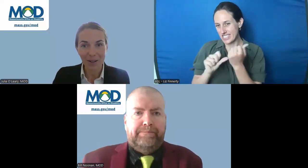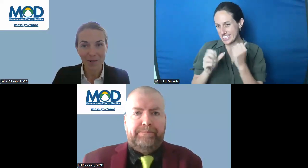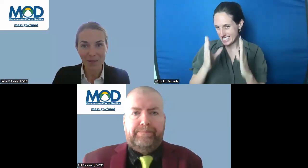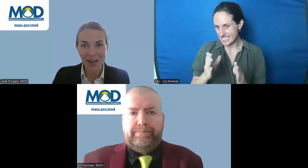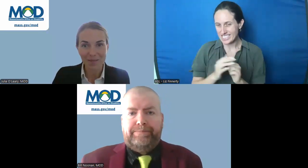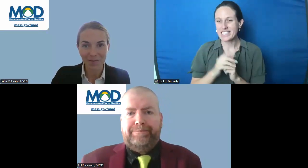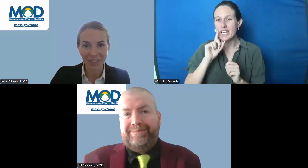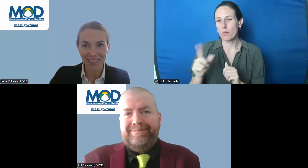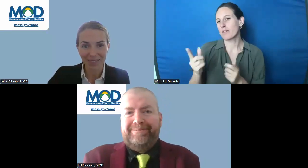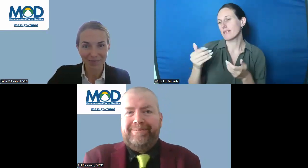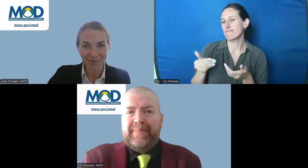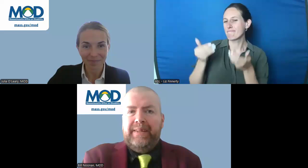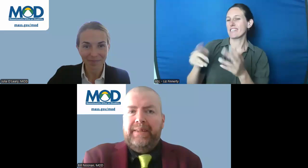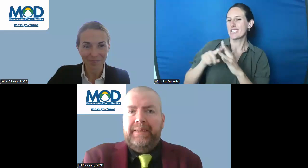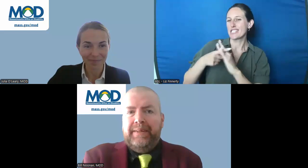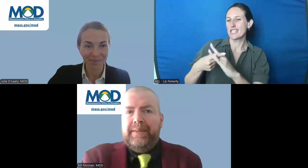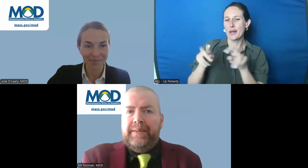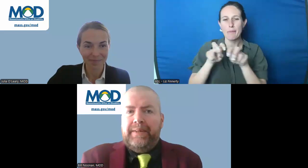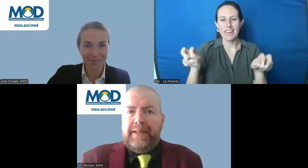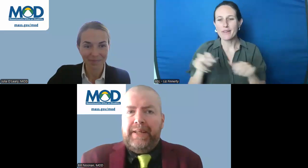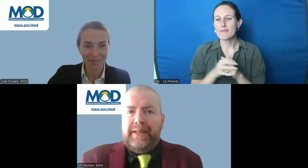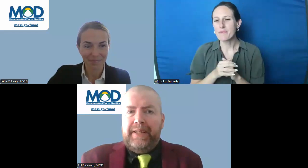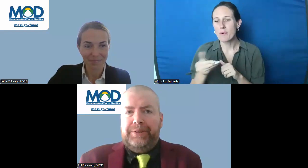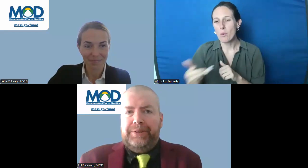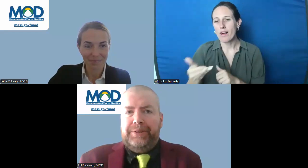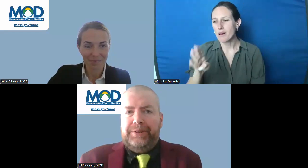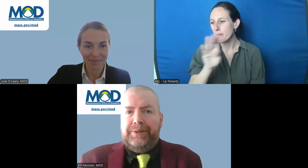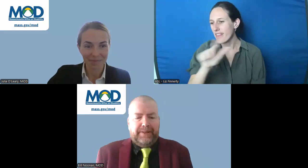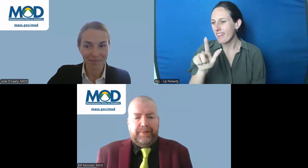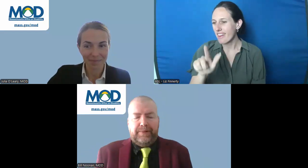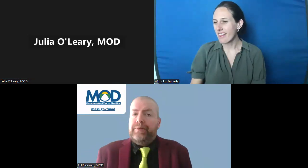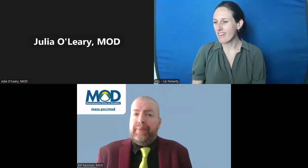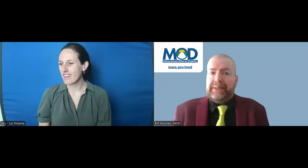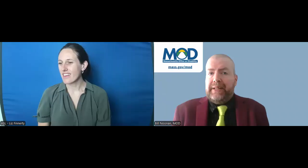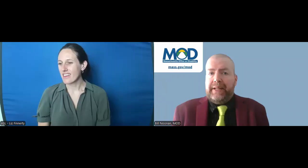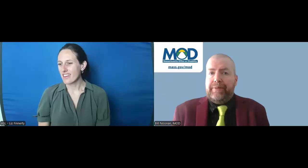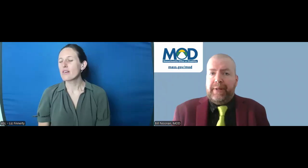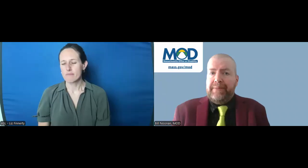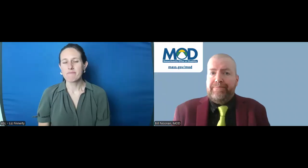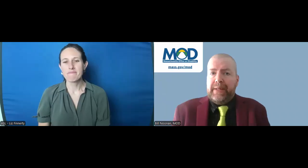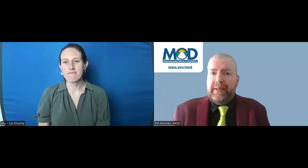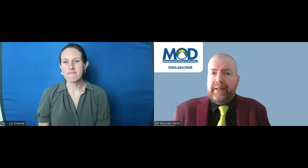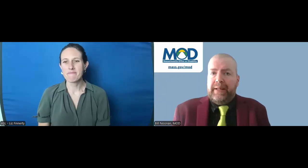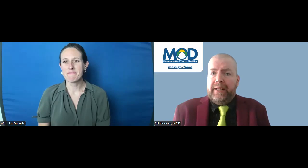and who will be kicking off our panel. Welcome, Bill. Bill: Thank you. Thank you